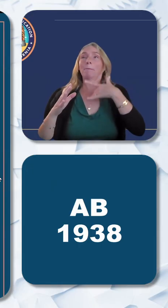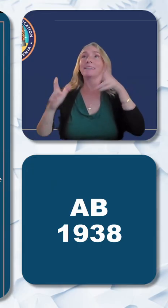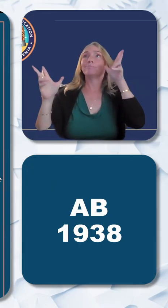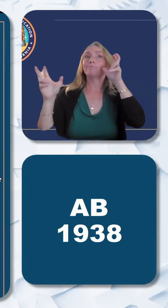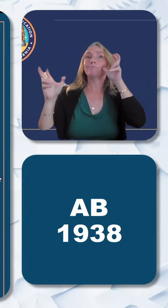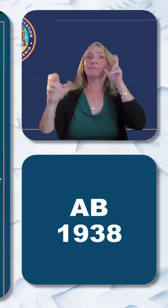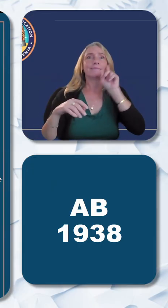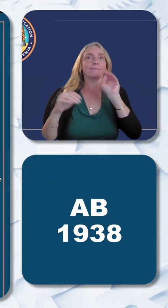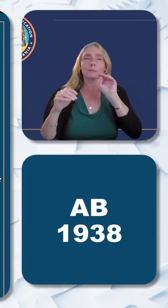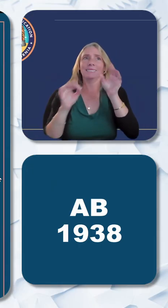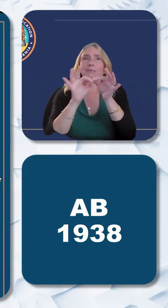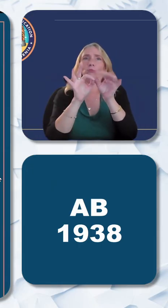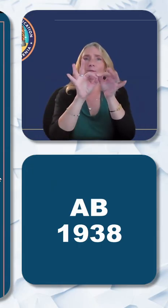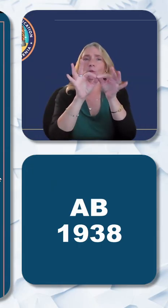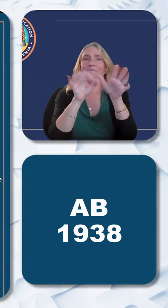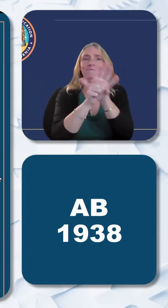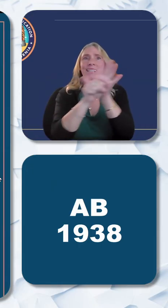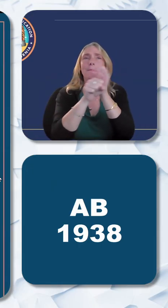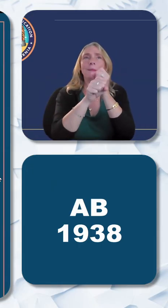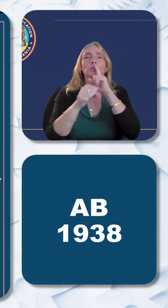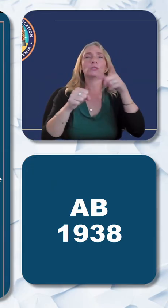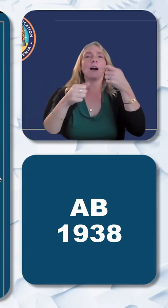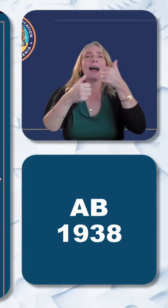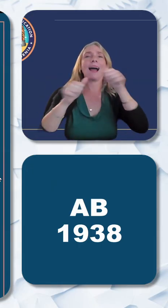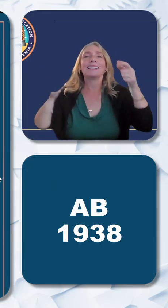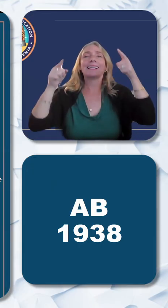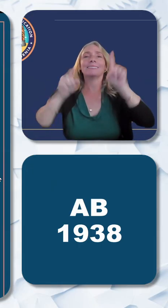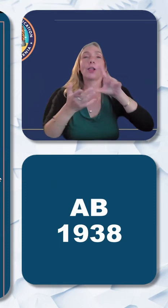of that environmental knowledge that hearing students just have access to.